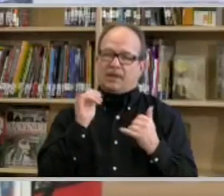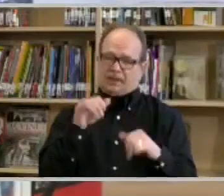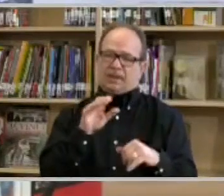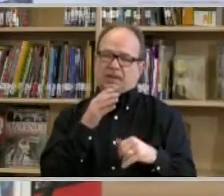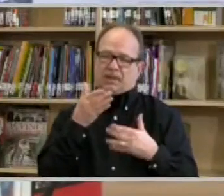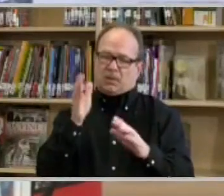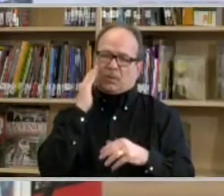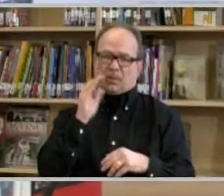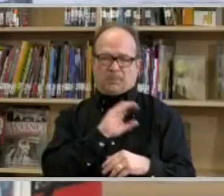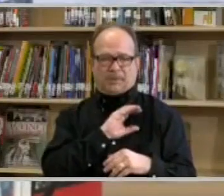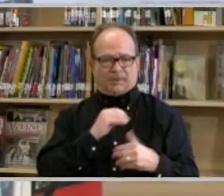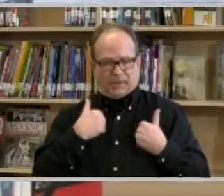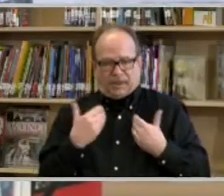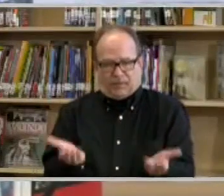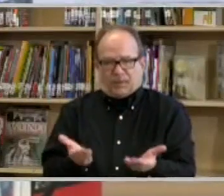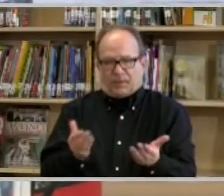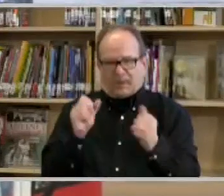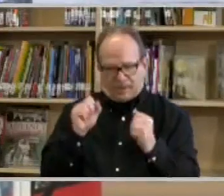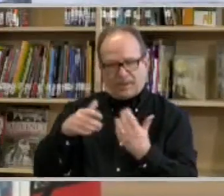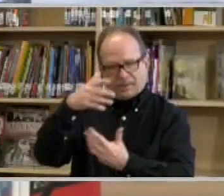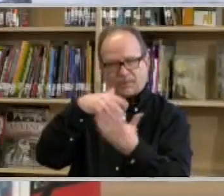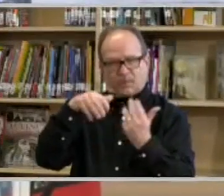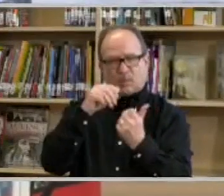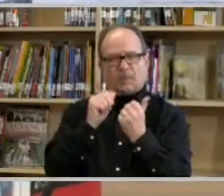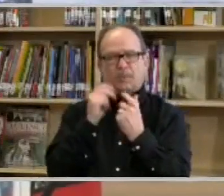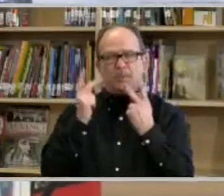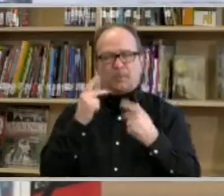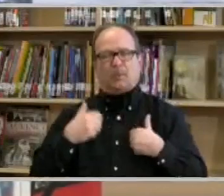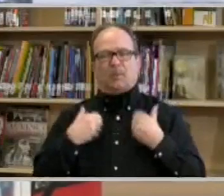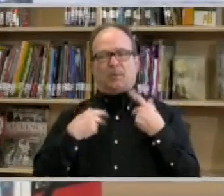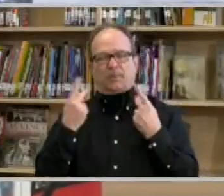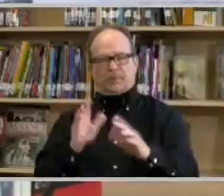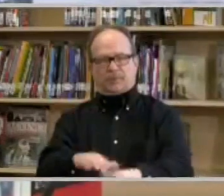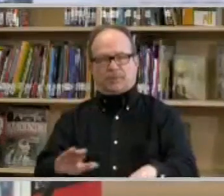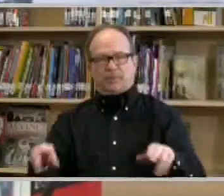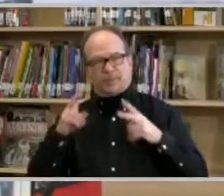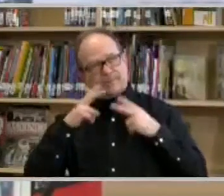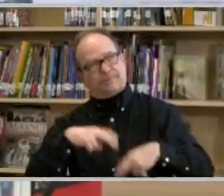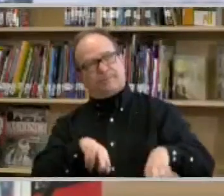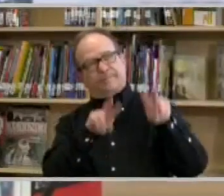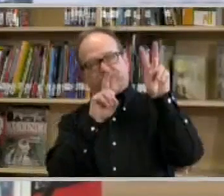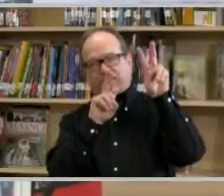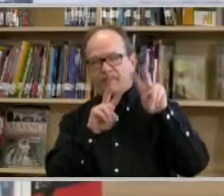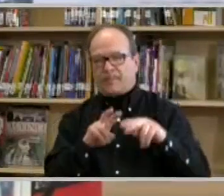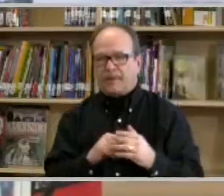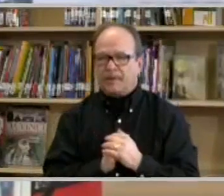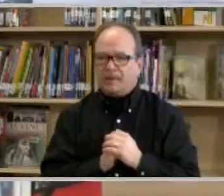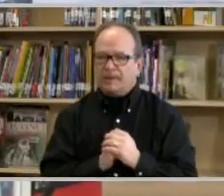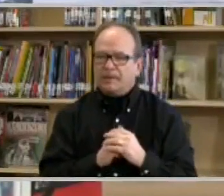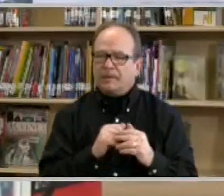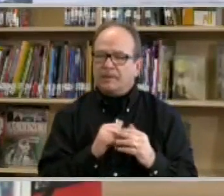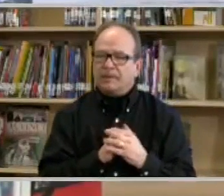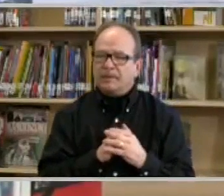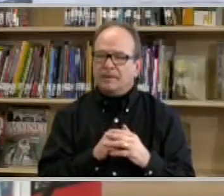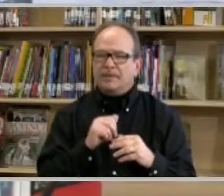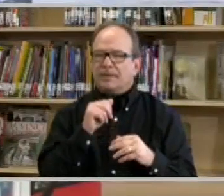AND JUST LET THEM KNOW THAT THEY PRESENCE ARE DEFINITELY NEEDED AND IT IS IMPORTANT TO THEM TO